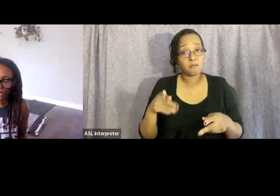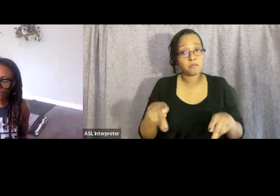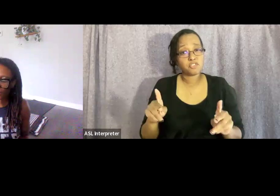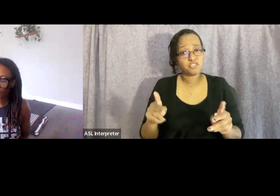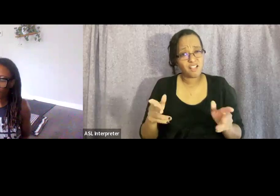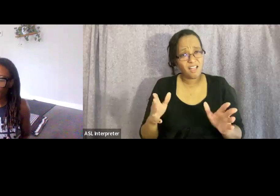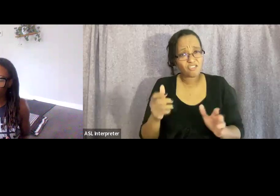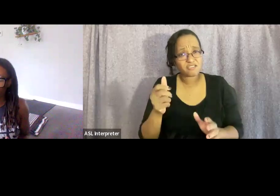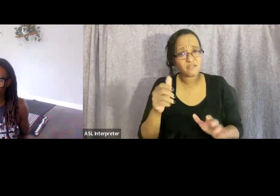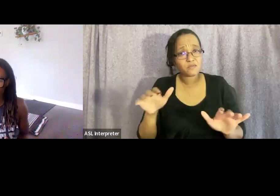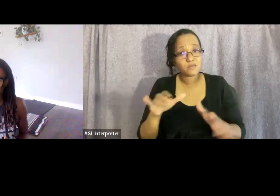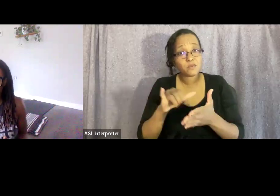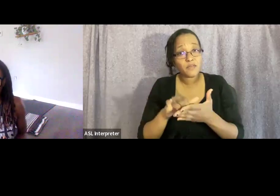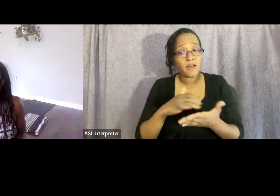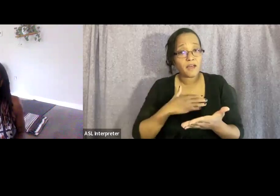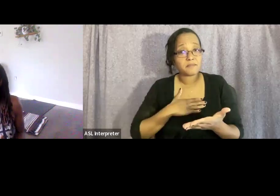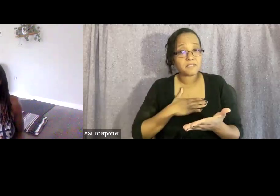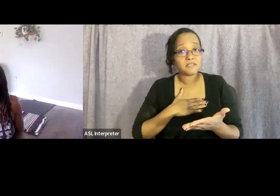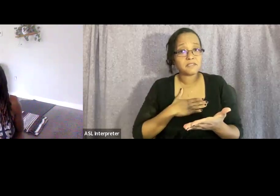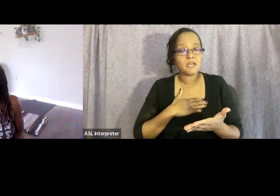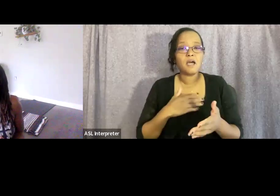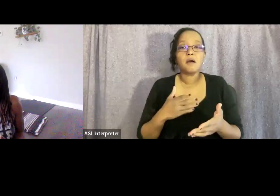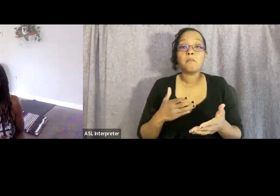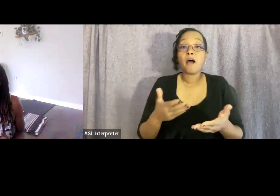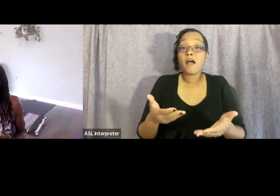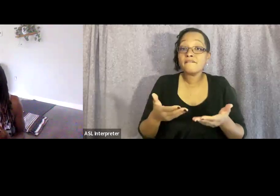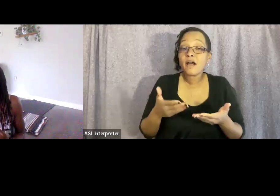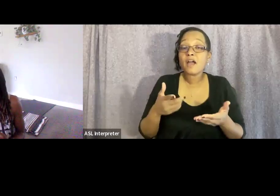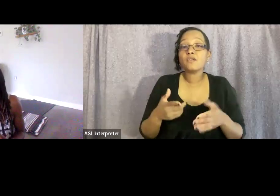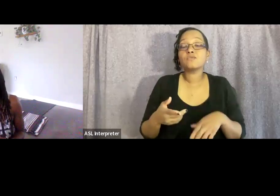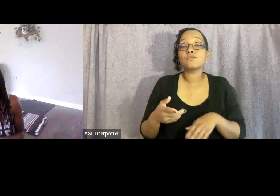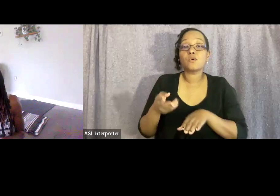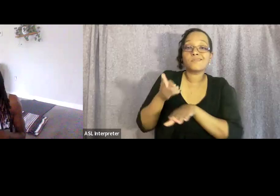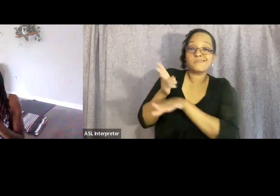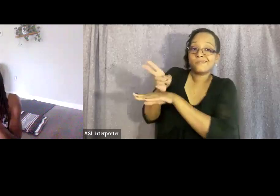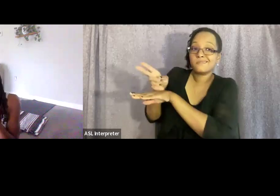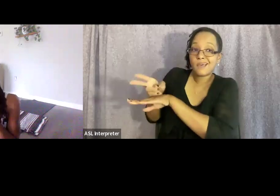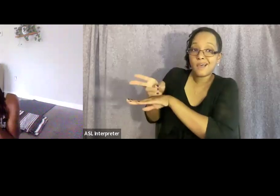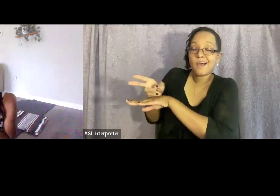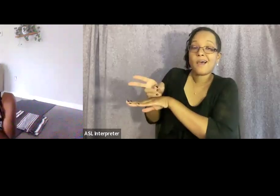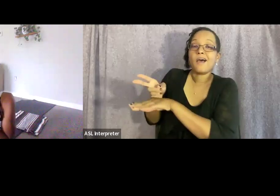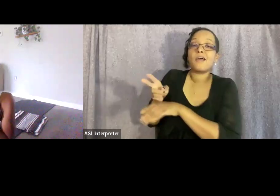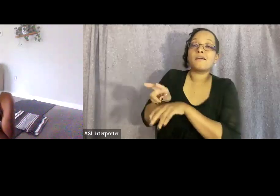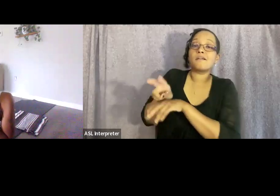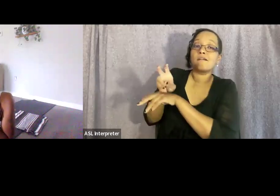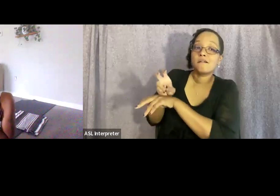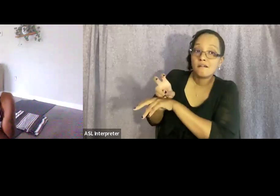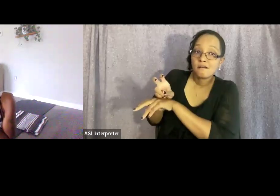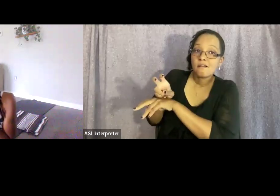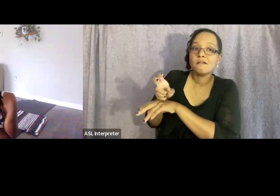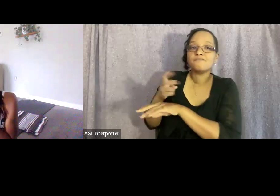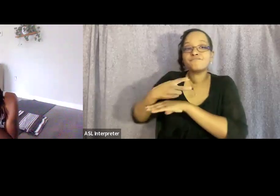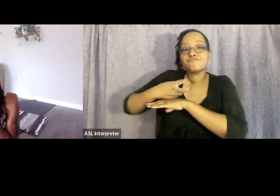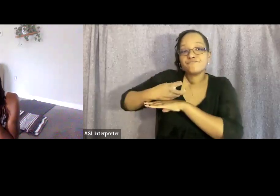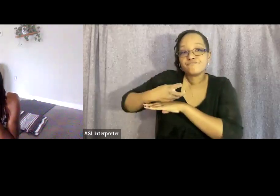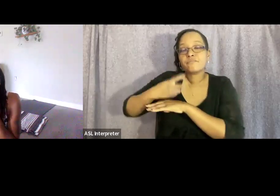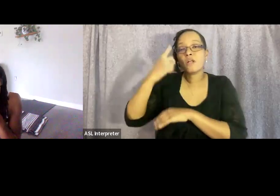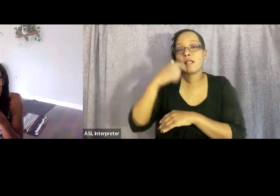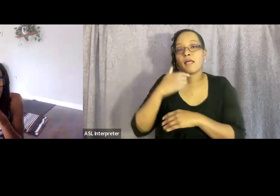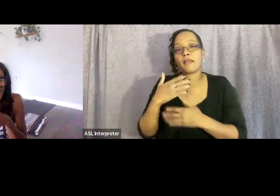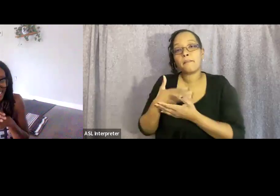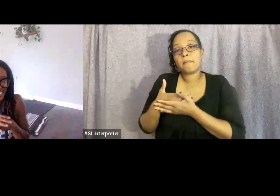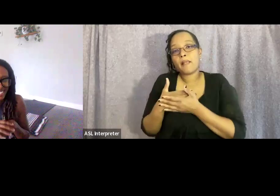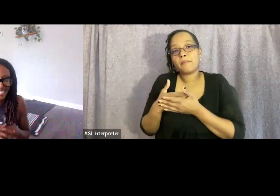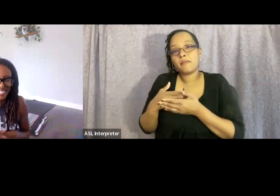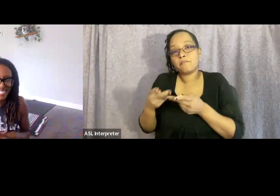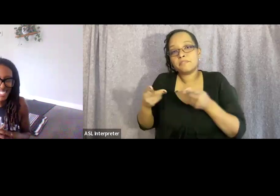and rest, and be held by the bed, the earth, the chair, the space for the next few moments.